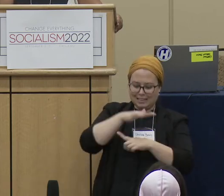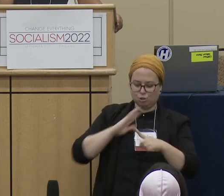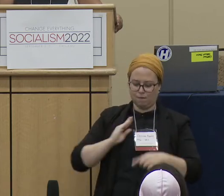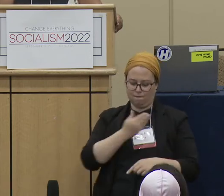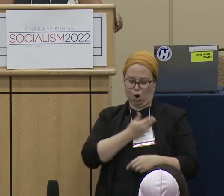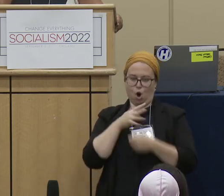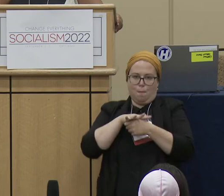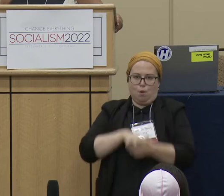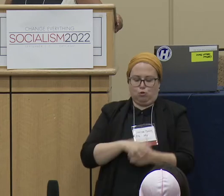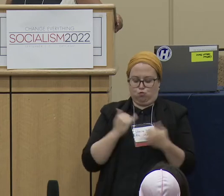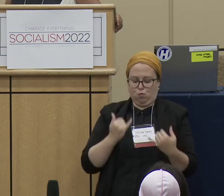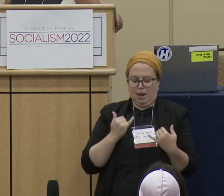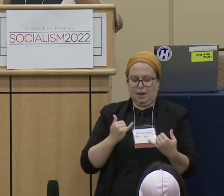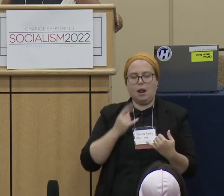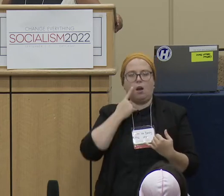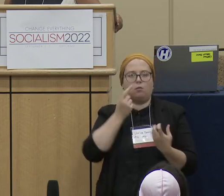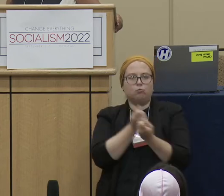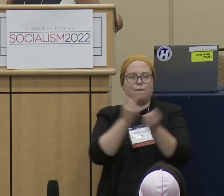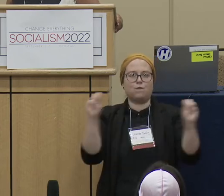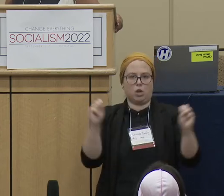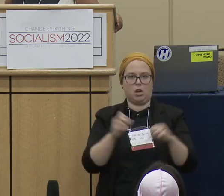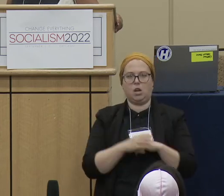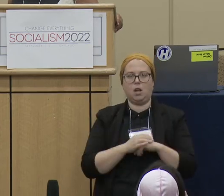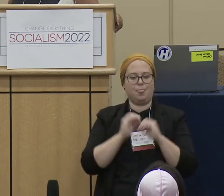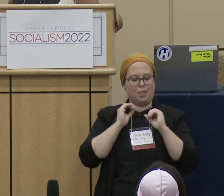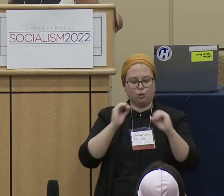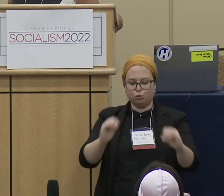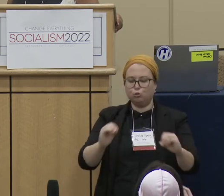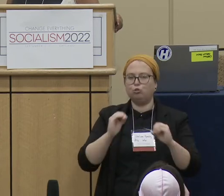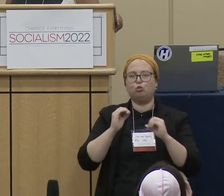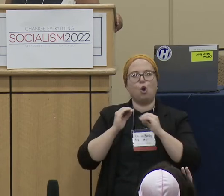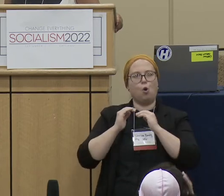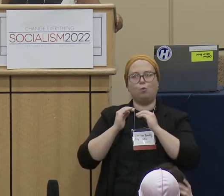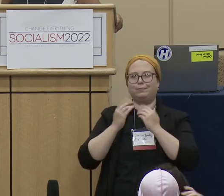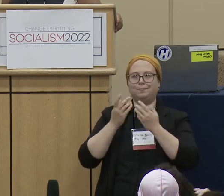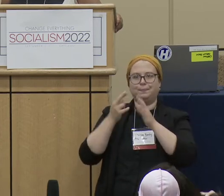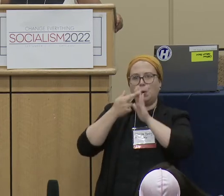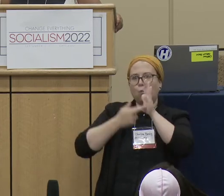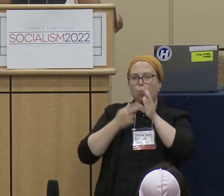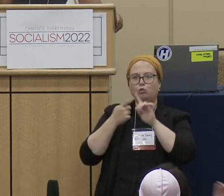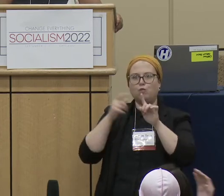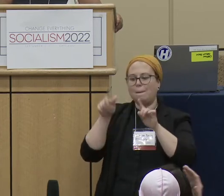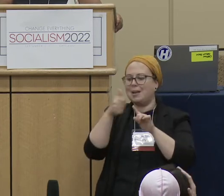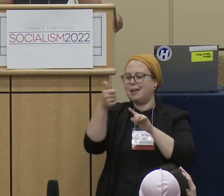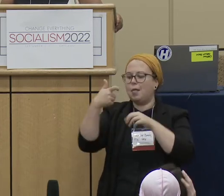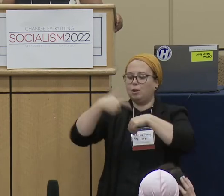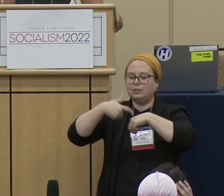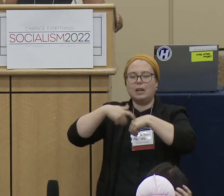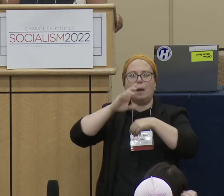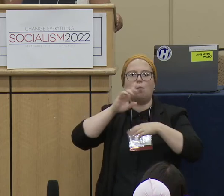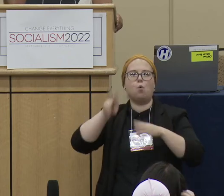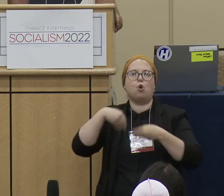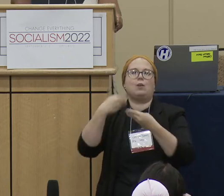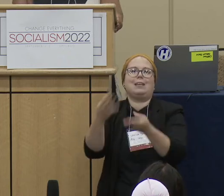our oppression in this moment in order to get free. No tone